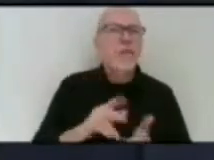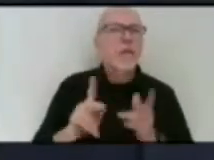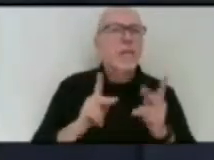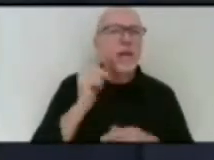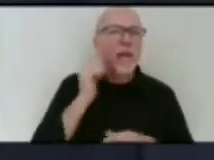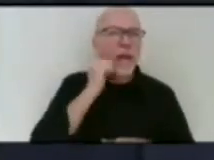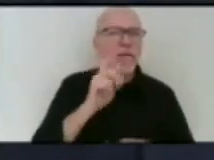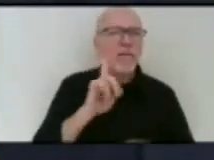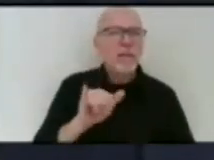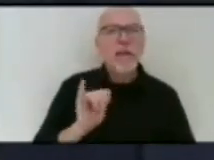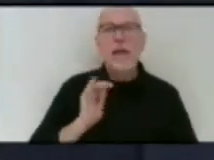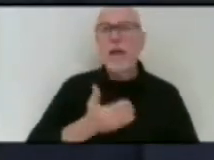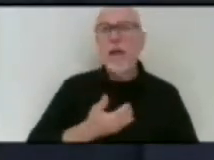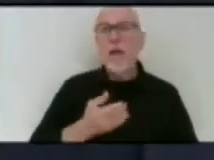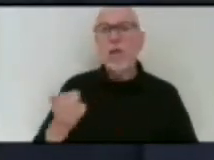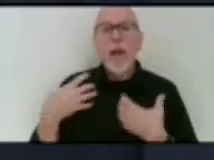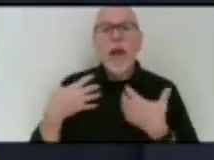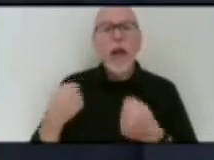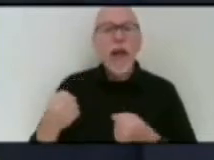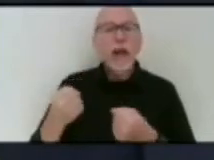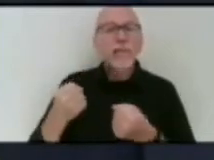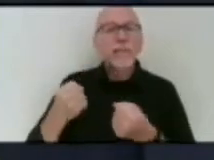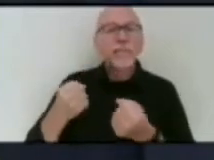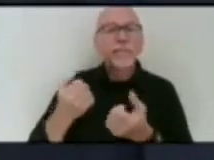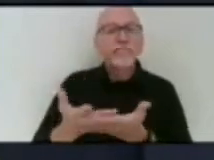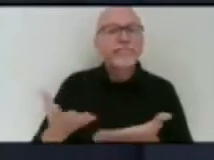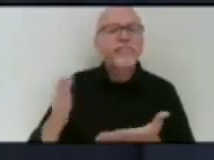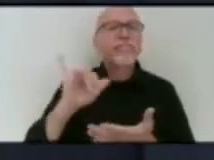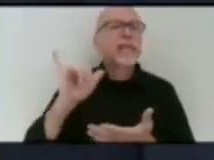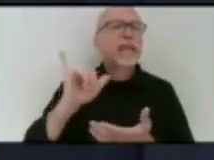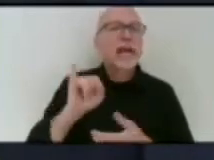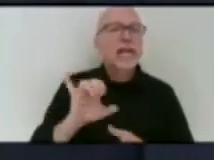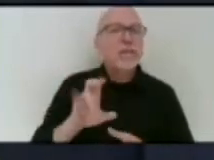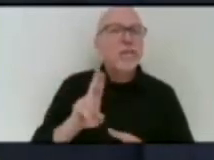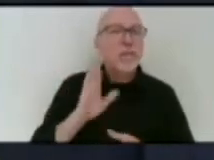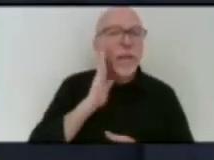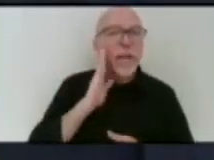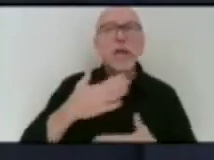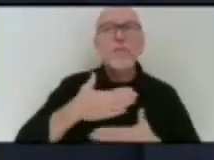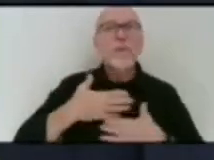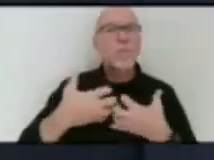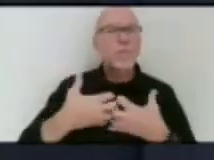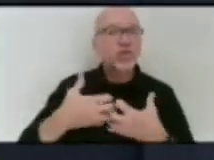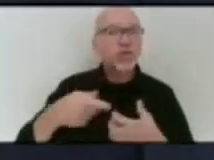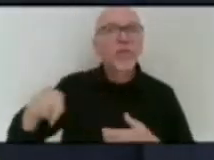resource is including ICU. Beds and ventilators were in a good place, a